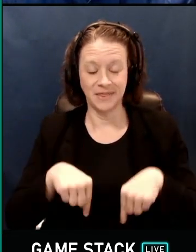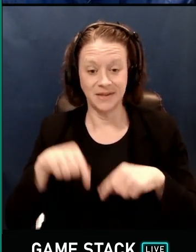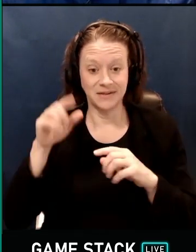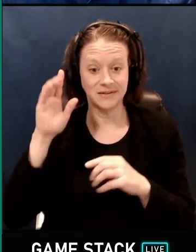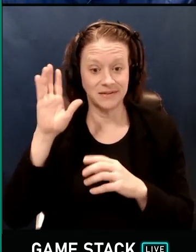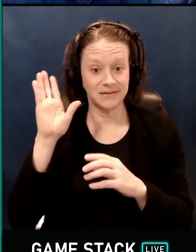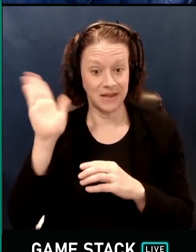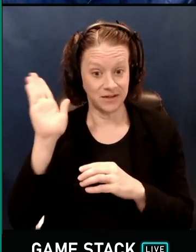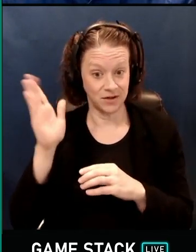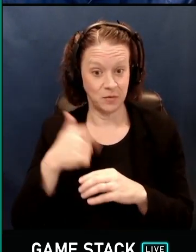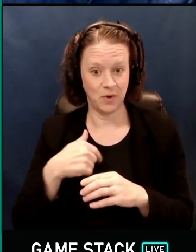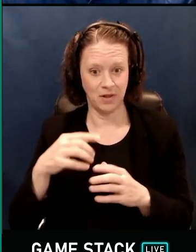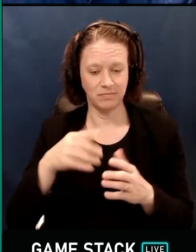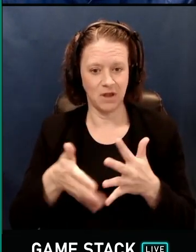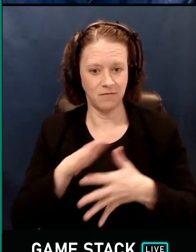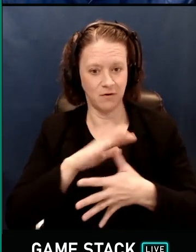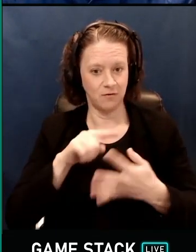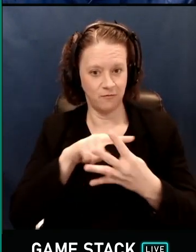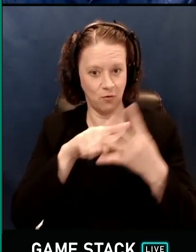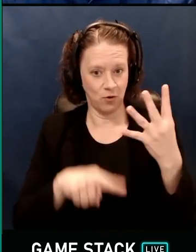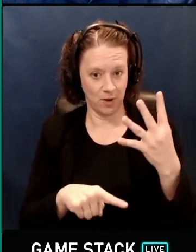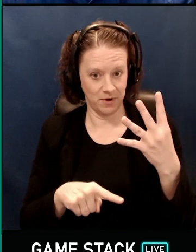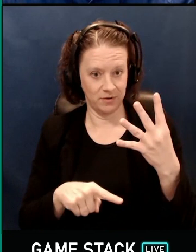They include Unity game